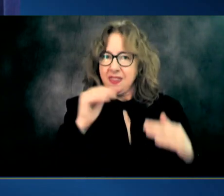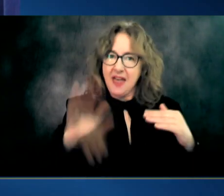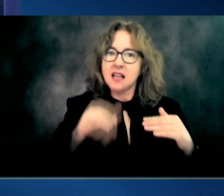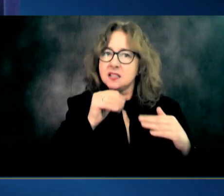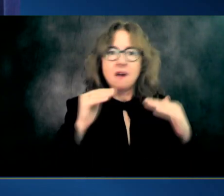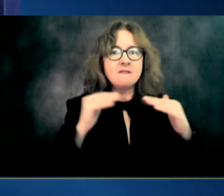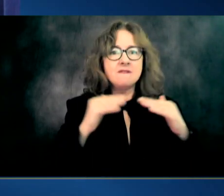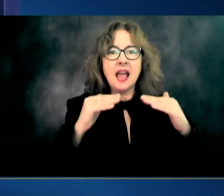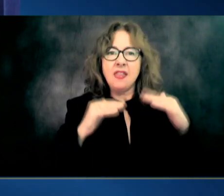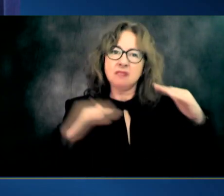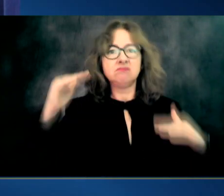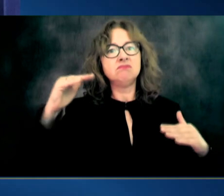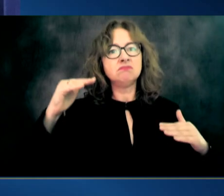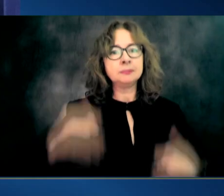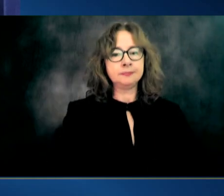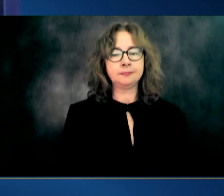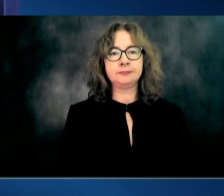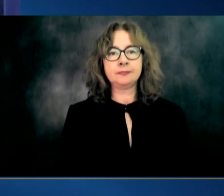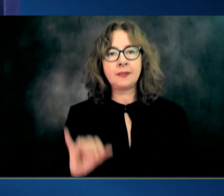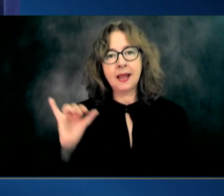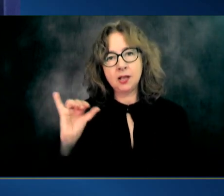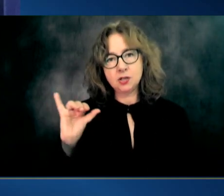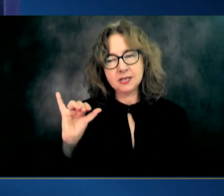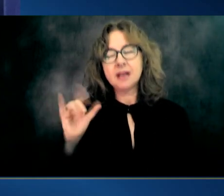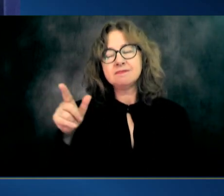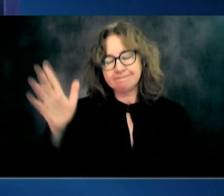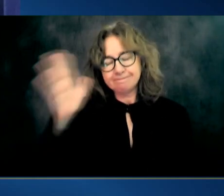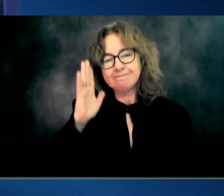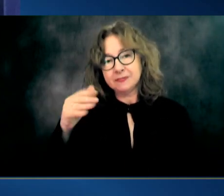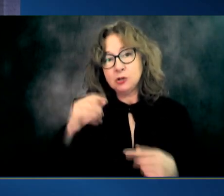Yetunde Felix-Ukwu: I just want to add that also during my transplant, there were many times